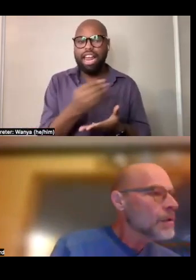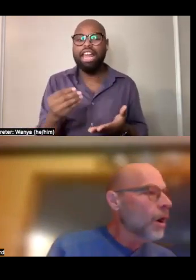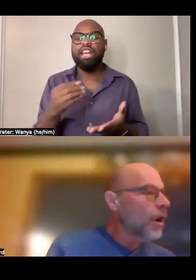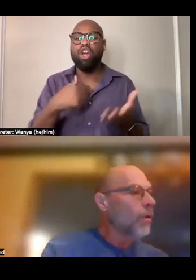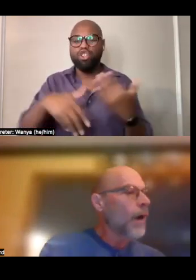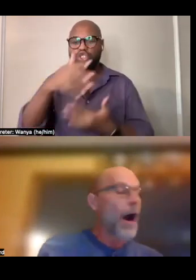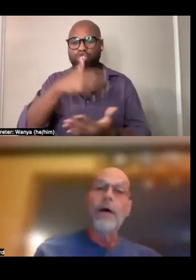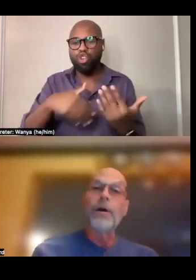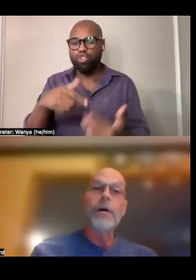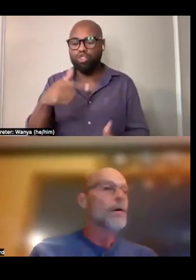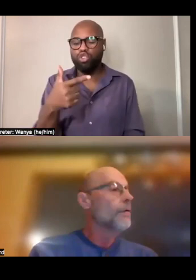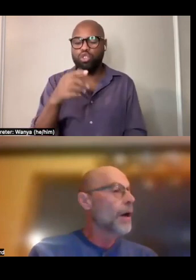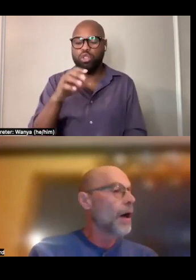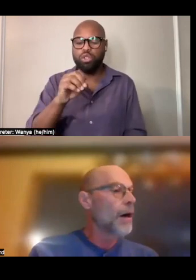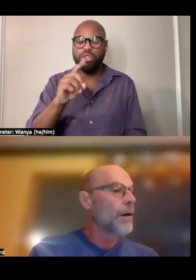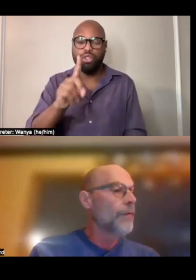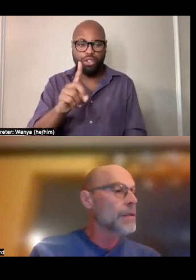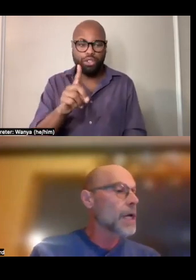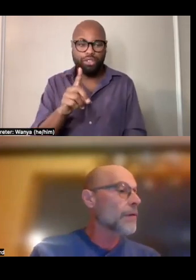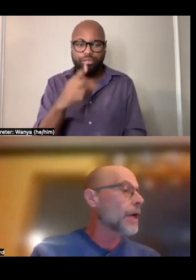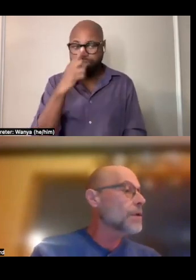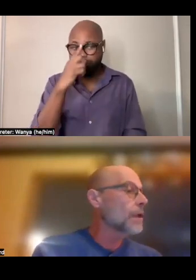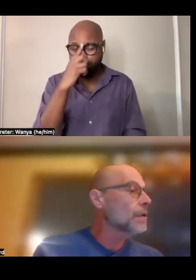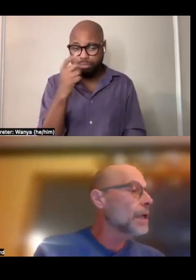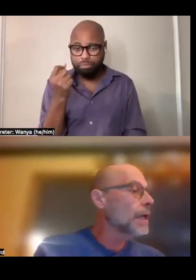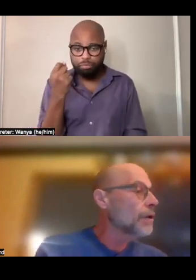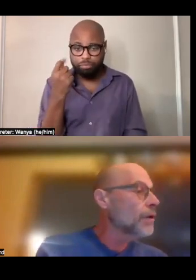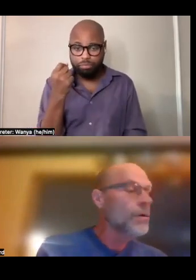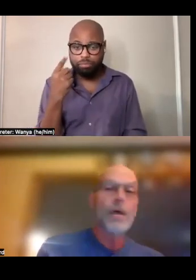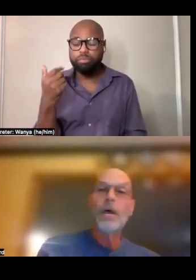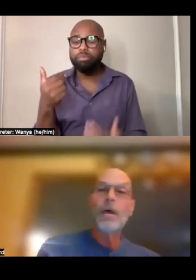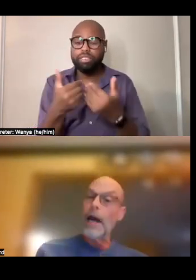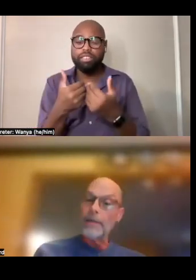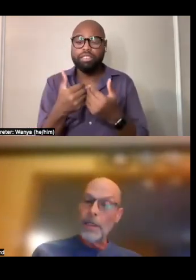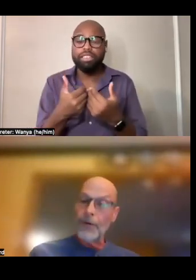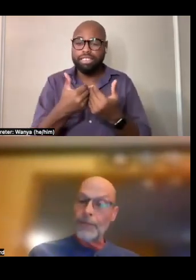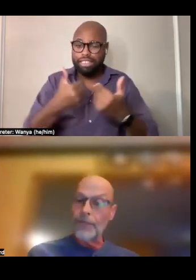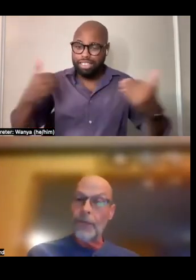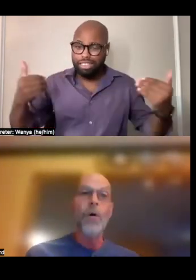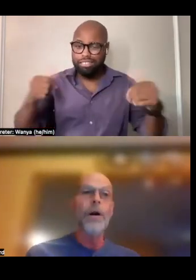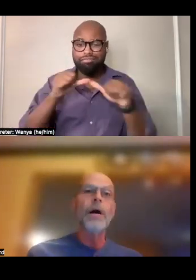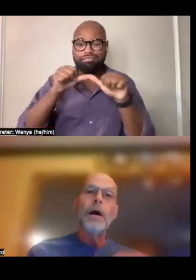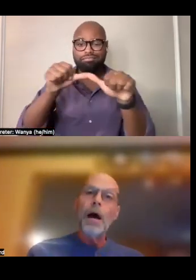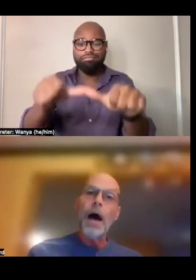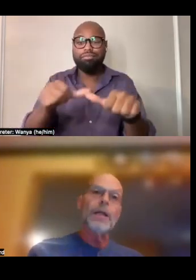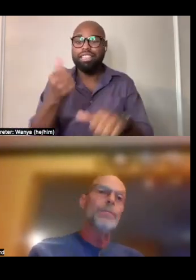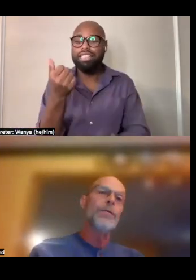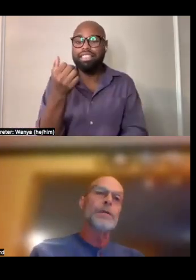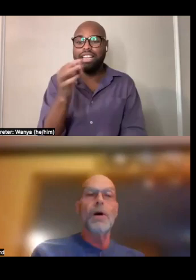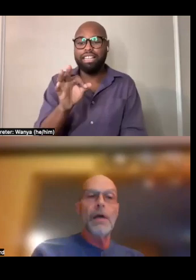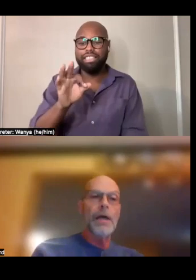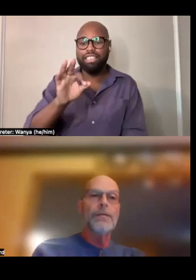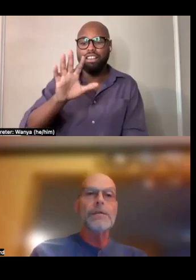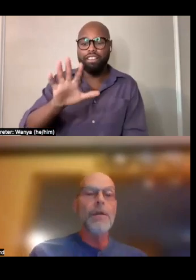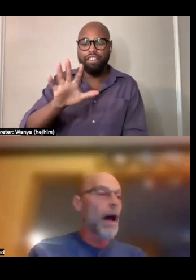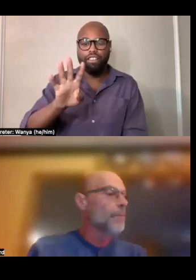So however, the segregation continued in 1954. I didn't put this on the slide,